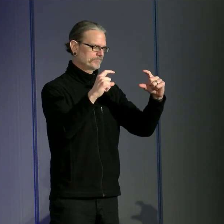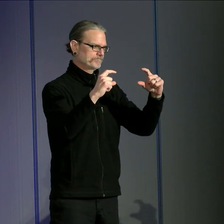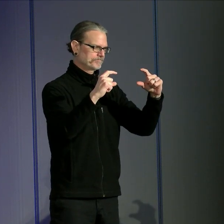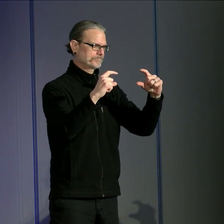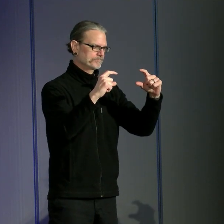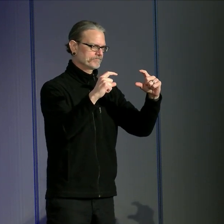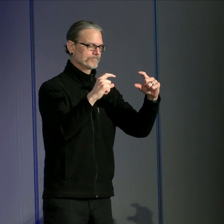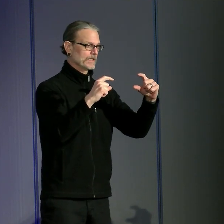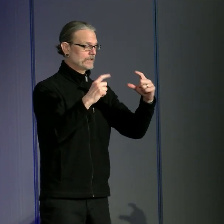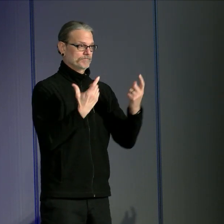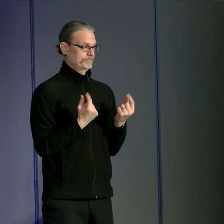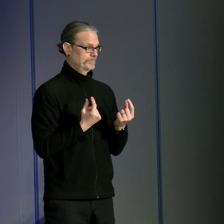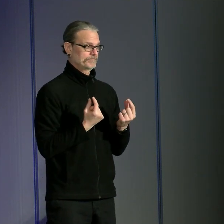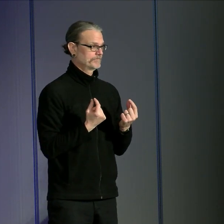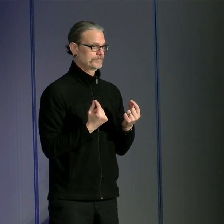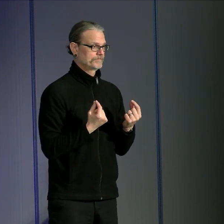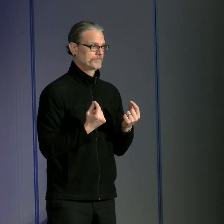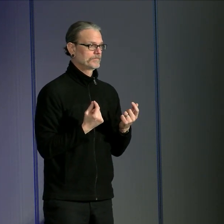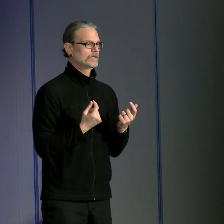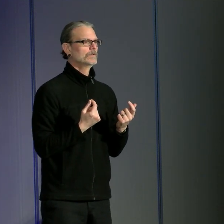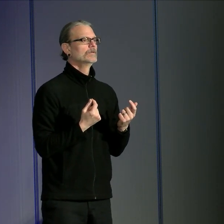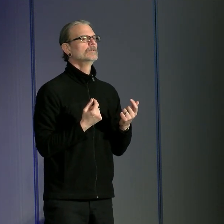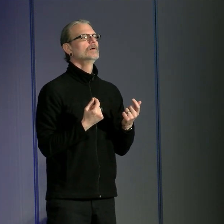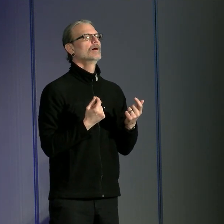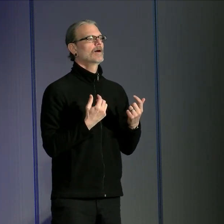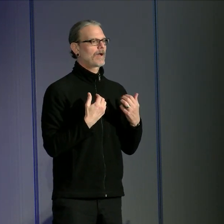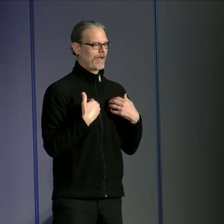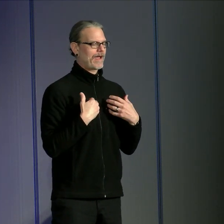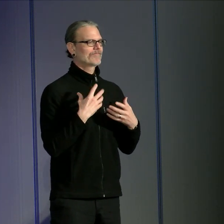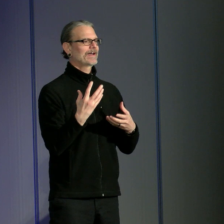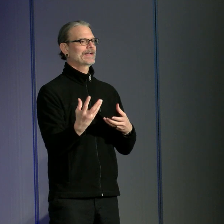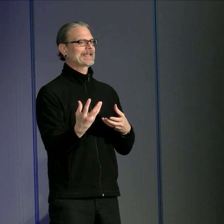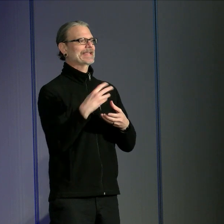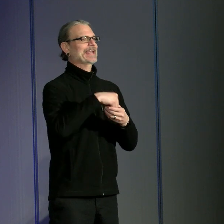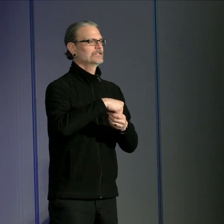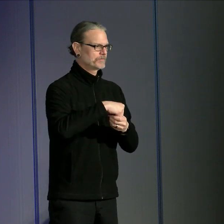And what we're going to do with that then is do an engagement or a manual accessibility